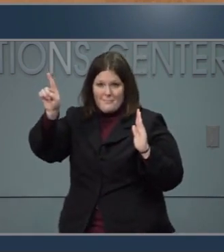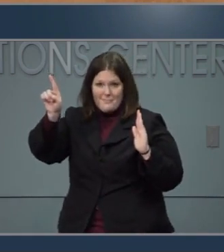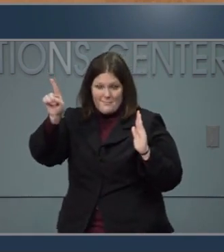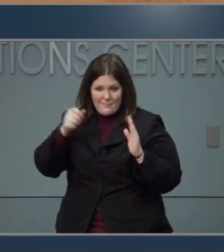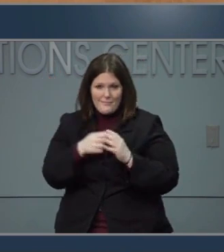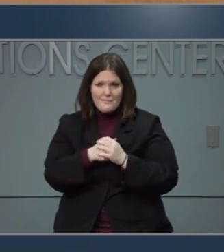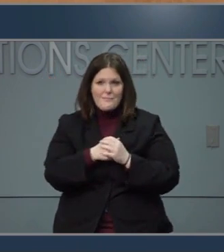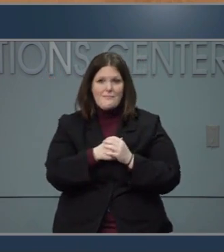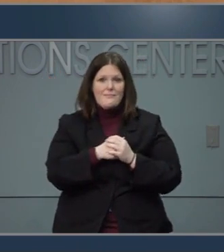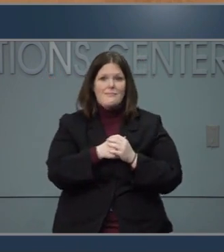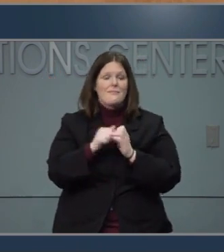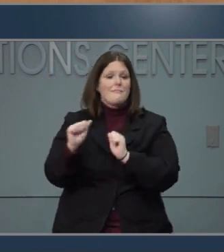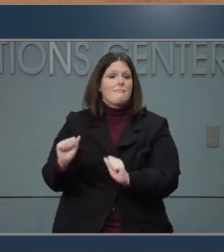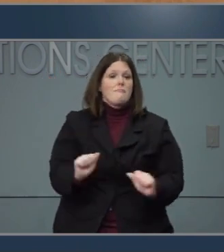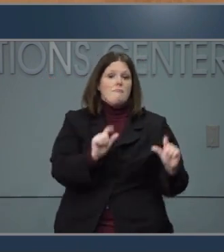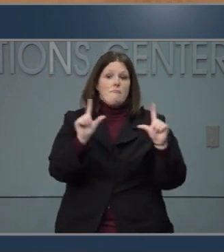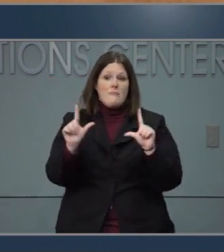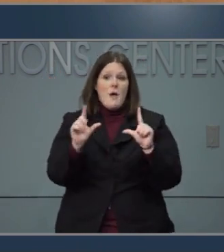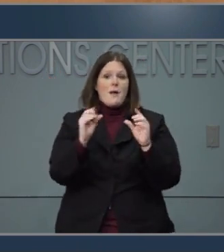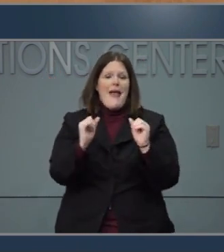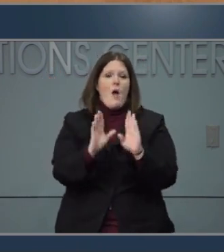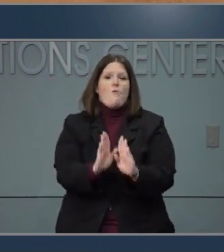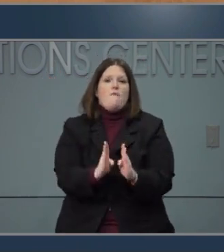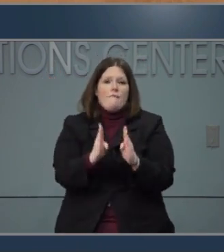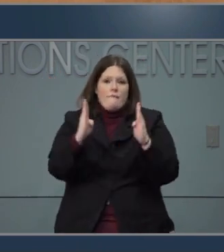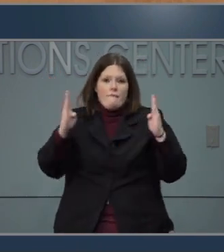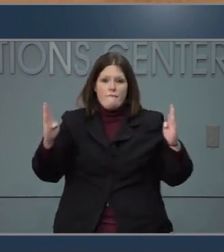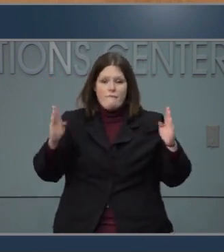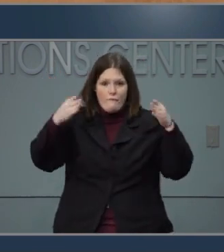YOU CAN SEE THAT YELLOW LINE HAS TAKEN A VERY SHARP INCREASE.